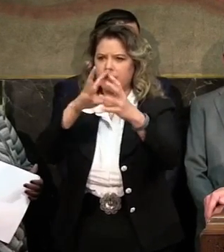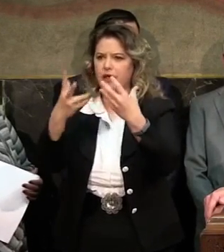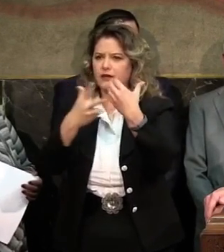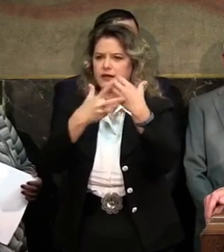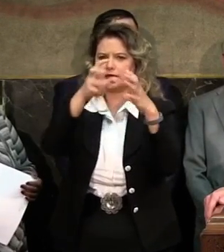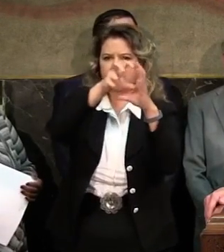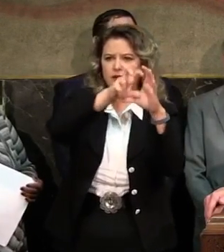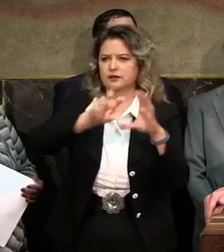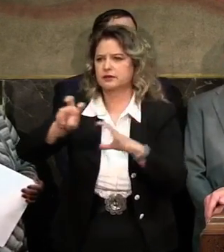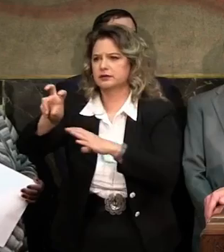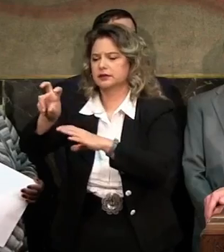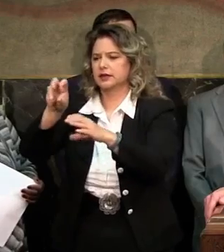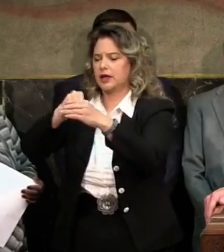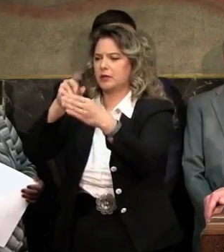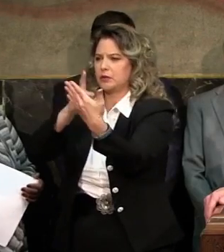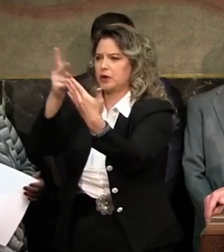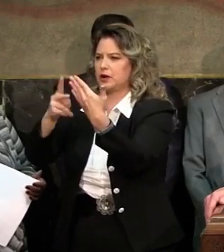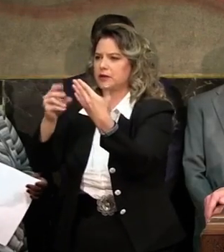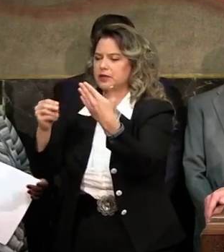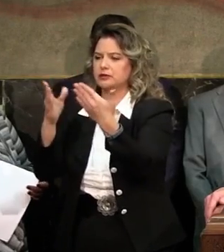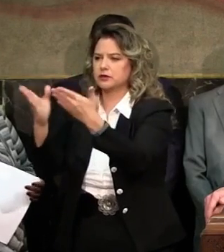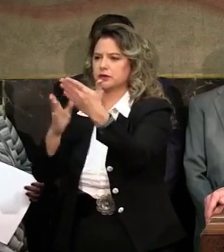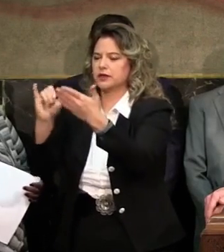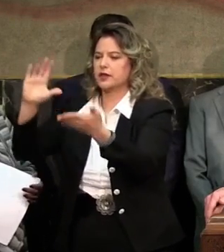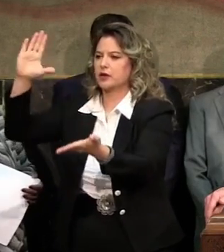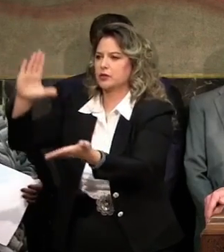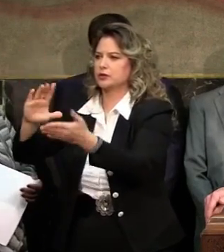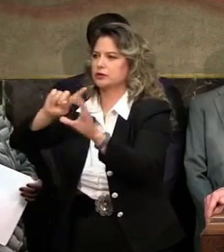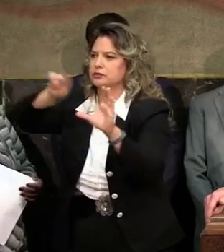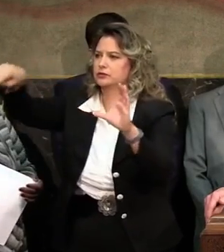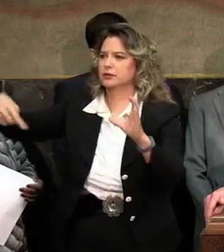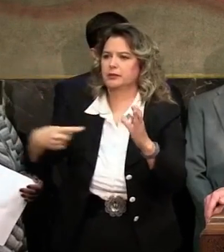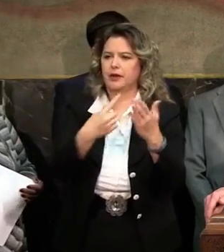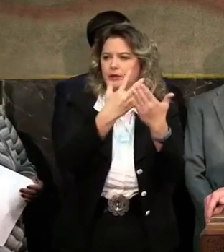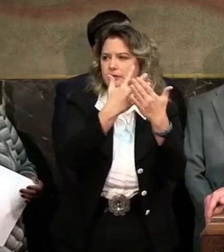the programs and services that reduce recidivism and strengthen Public Safety.